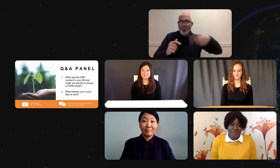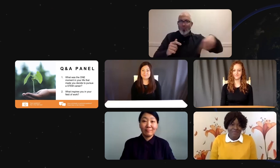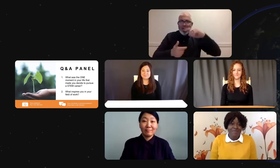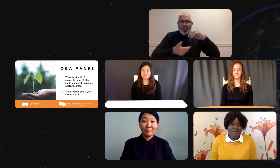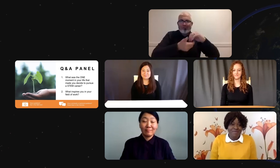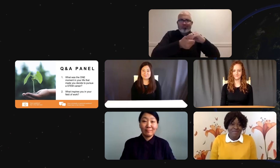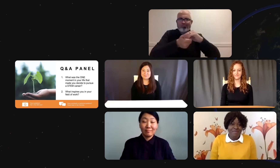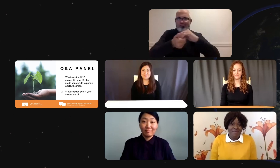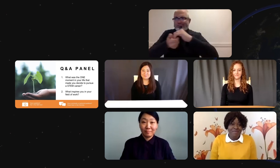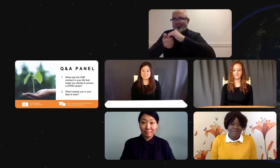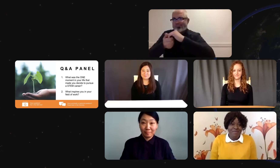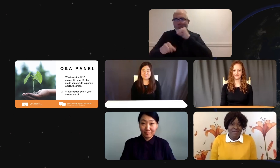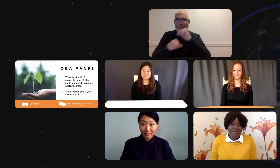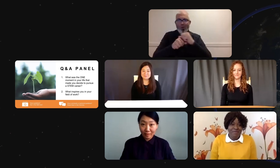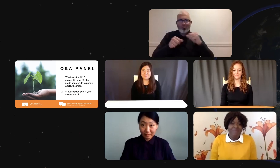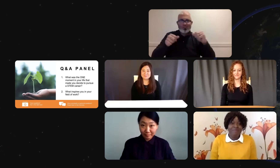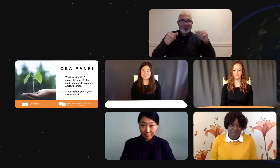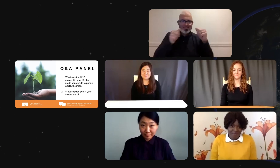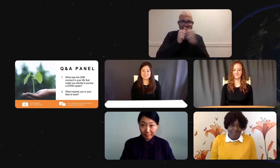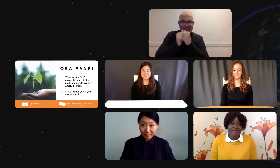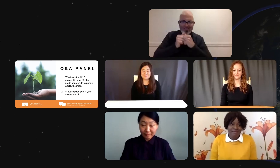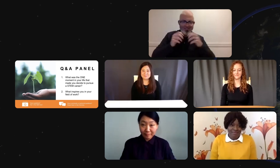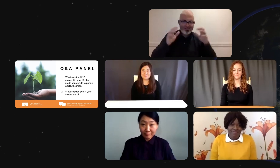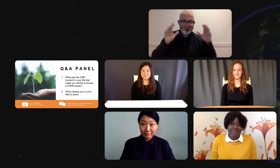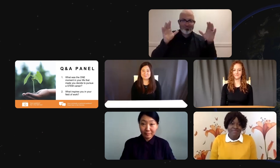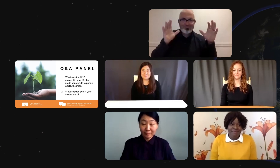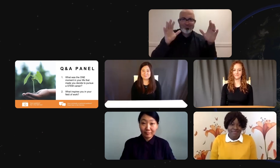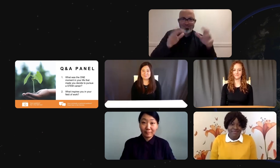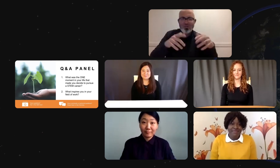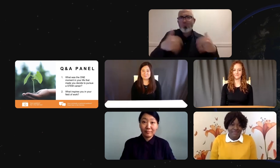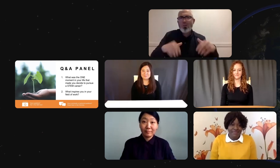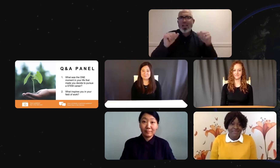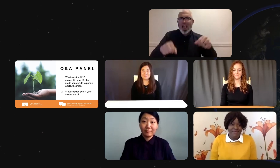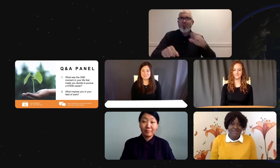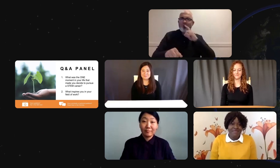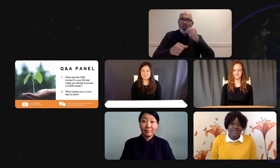No single person can carry the weight and solve those issues. It's a group effort.